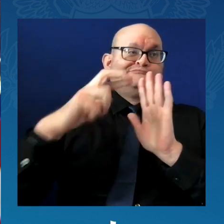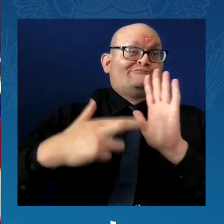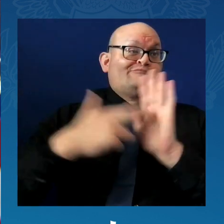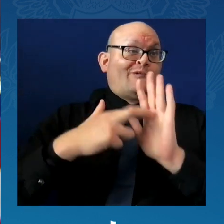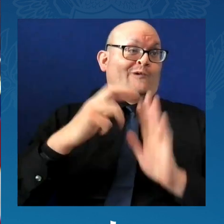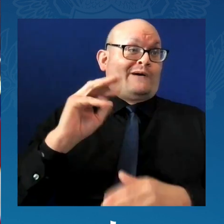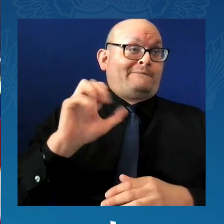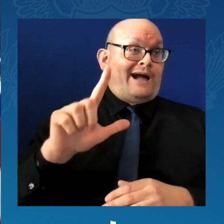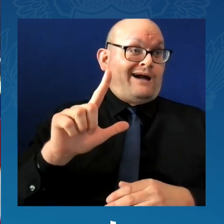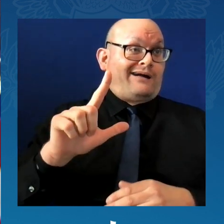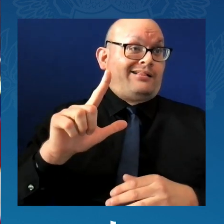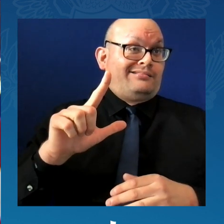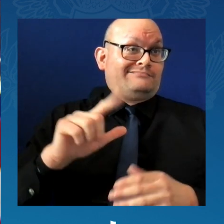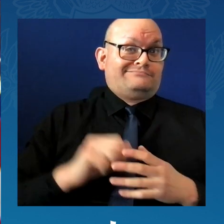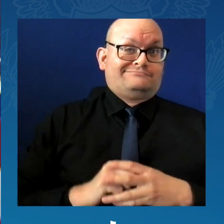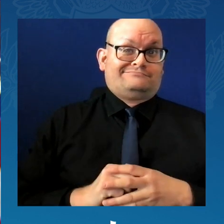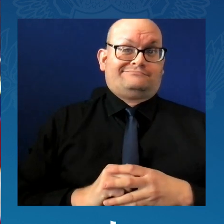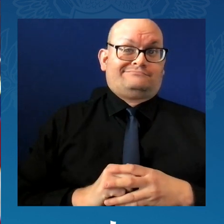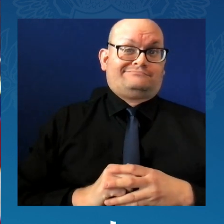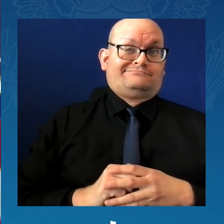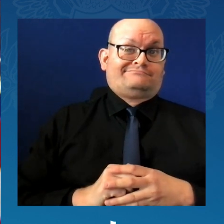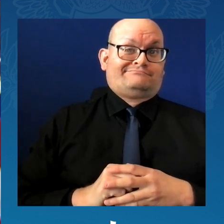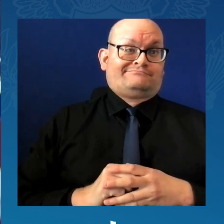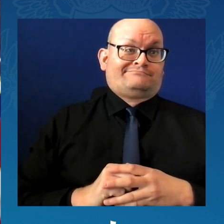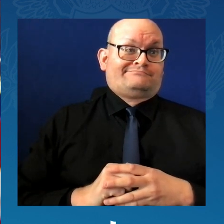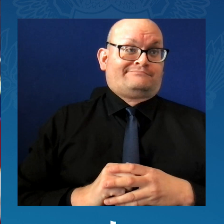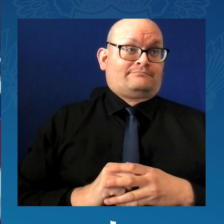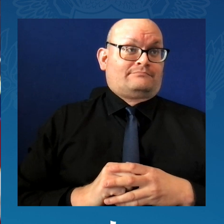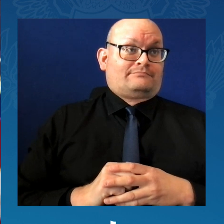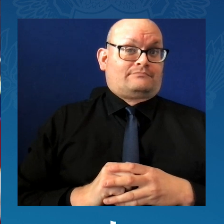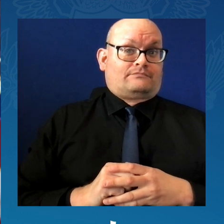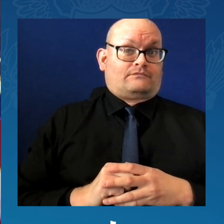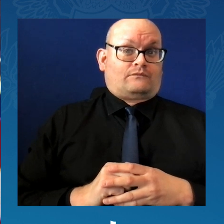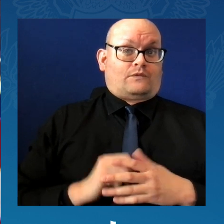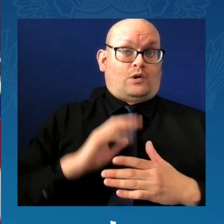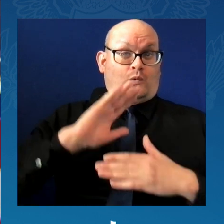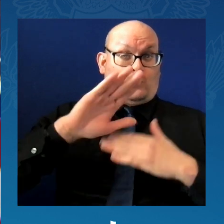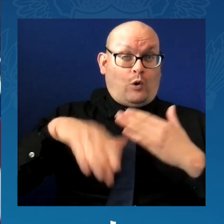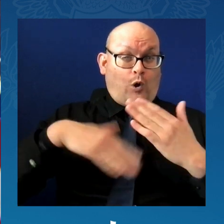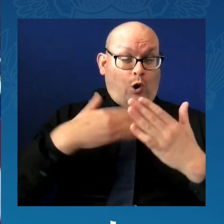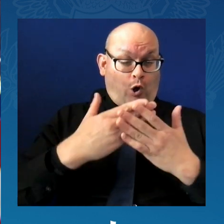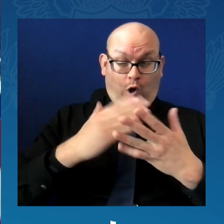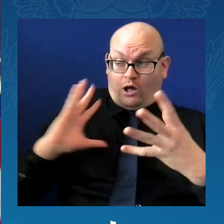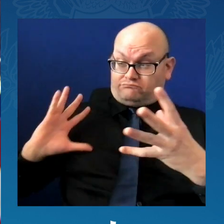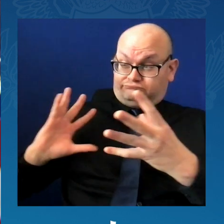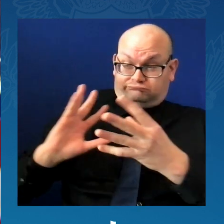All of this, then, is part of our administration's larger vision for space.